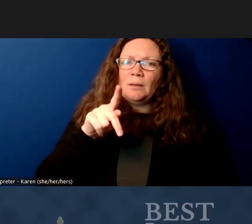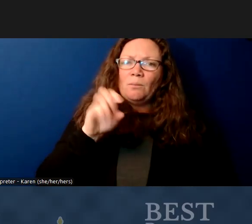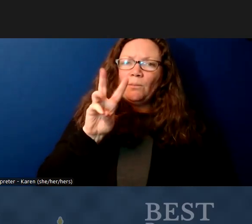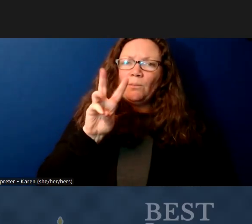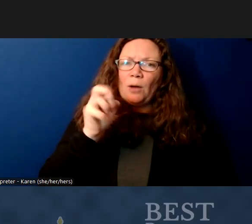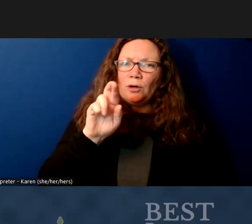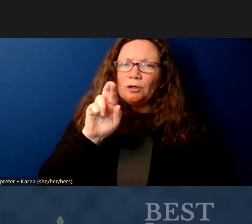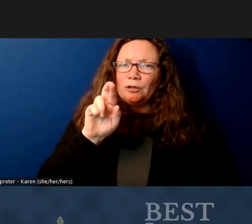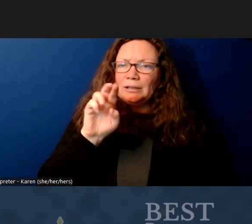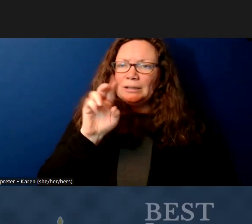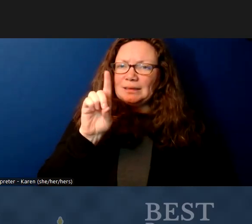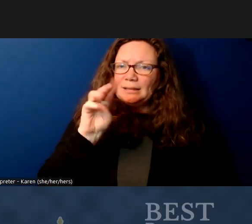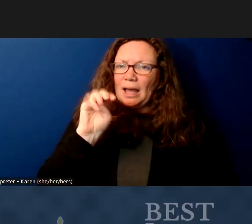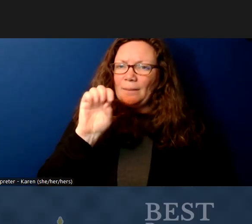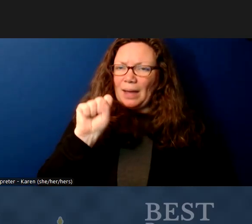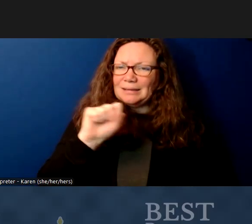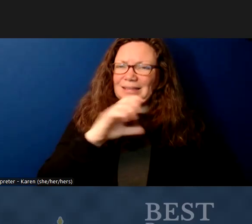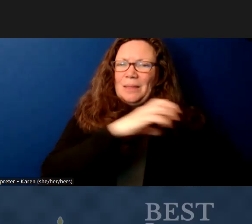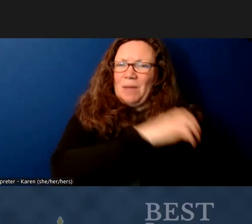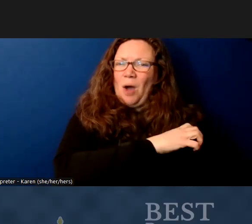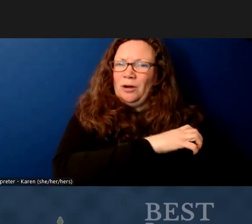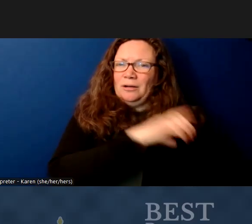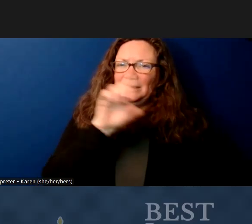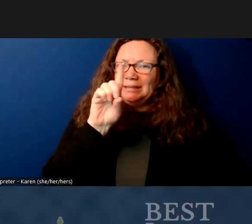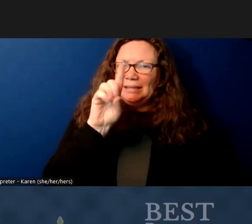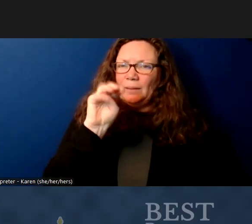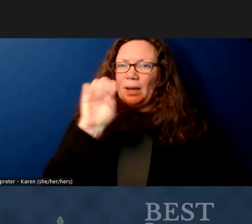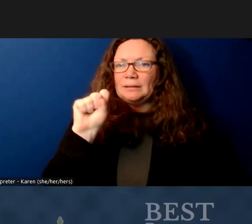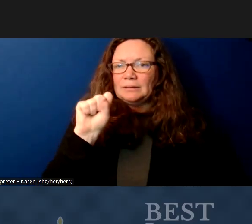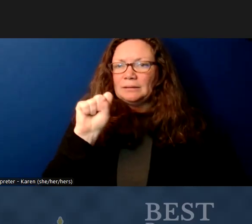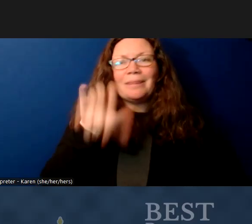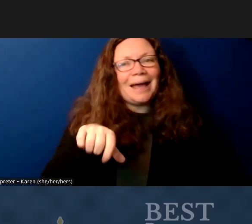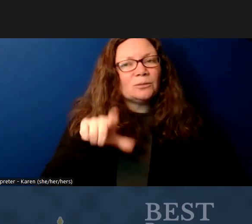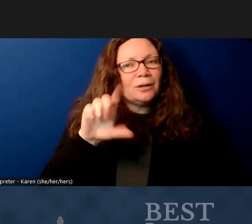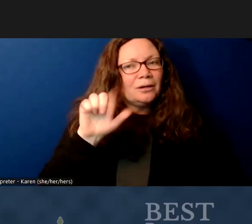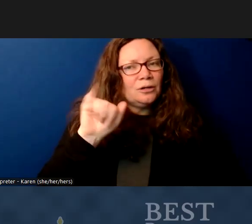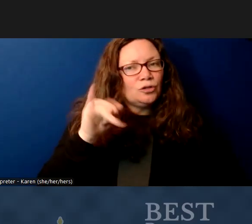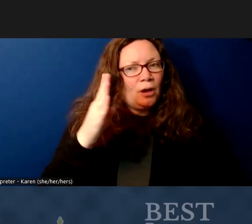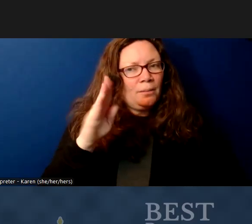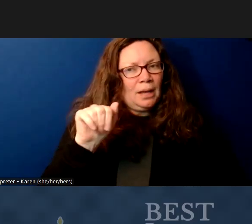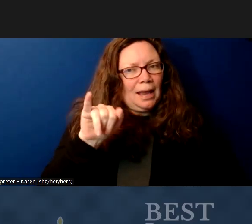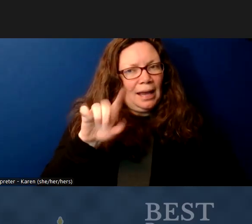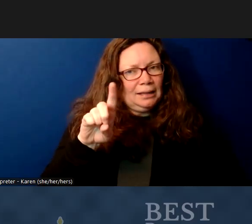You people will need to have a power DMs login ID and password to access it. TR Learning Center.